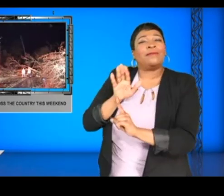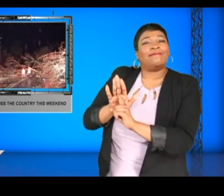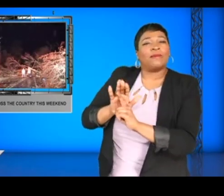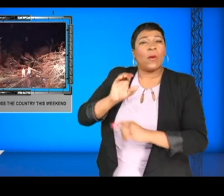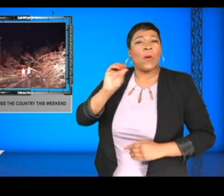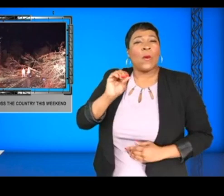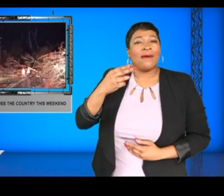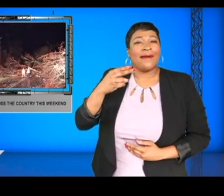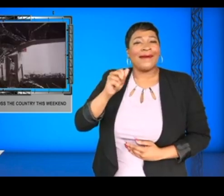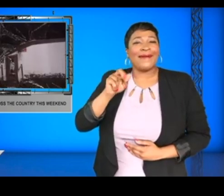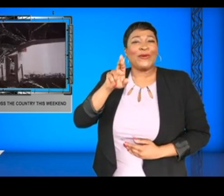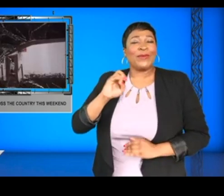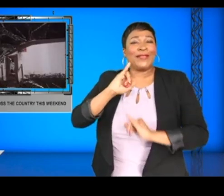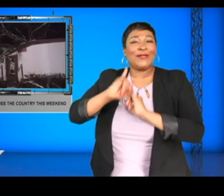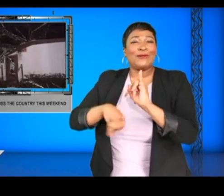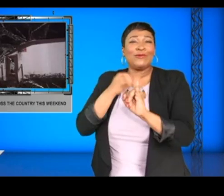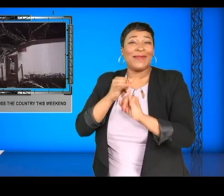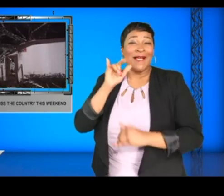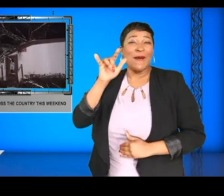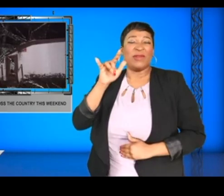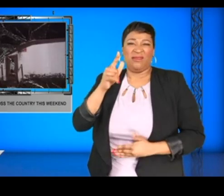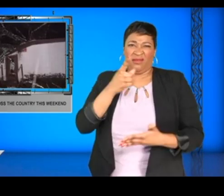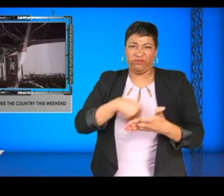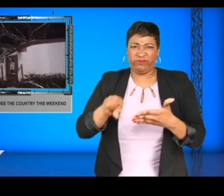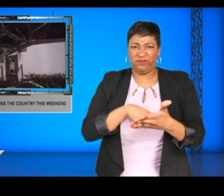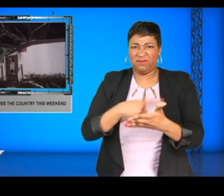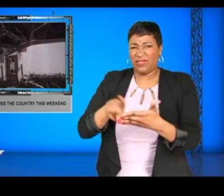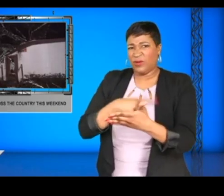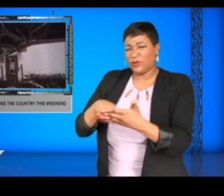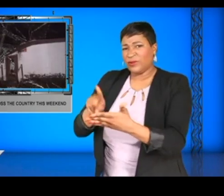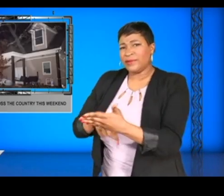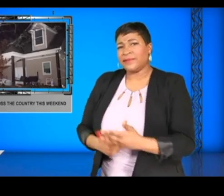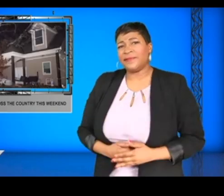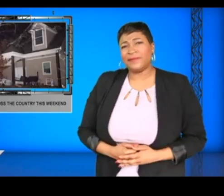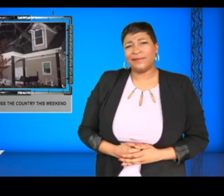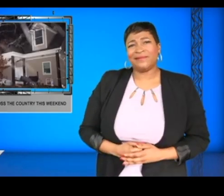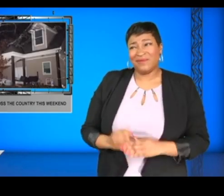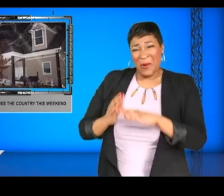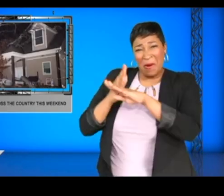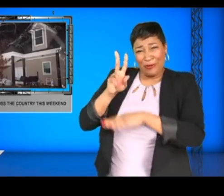in and out of Chicago's O'Hare International Airport.